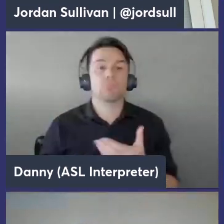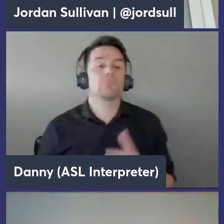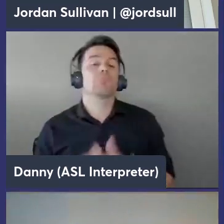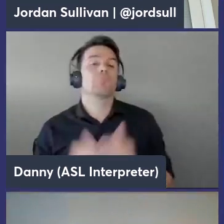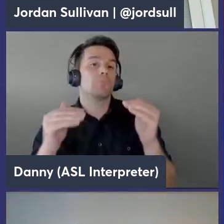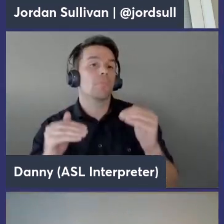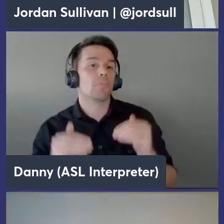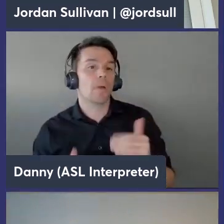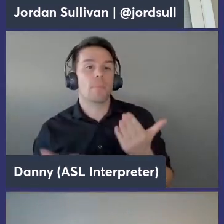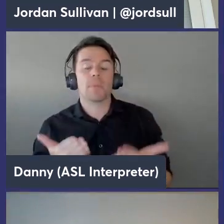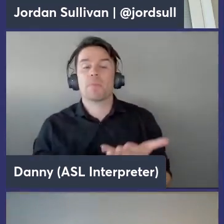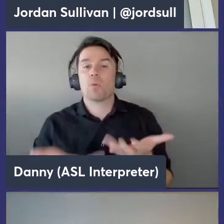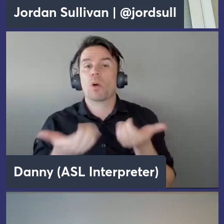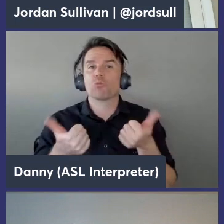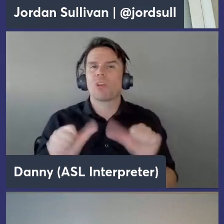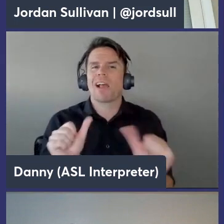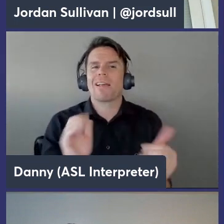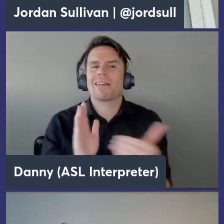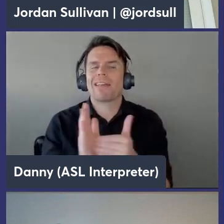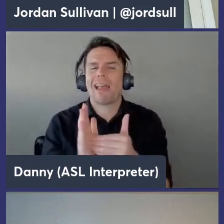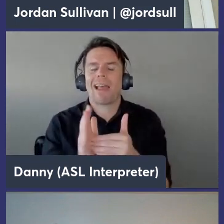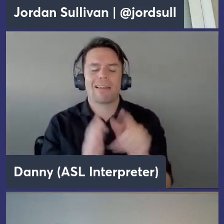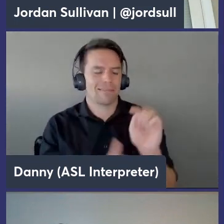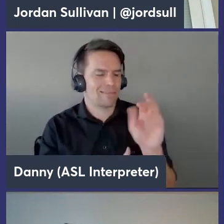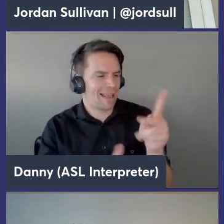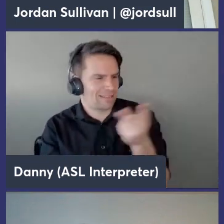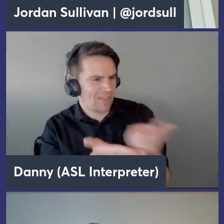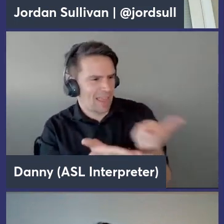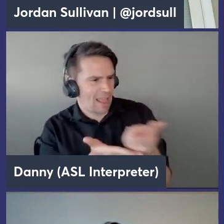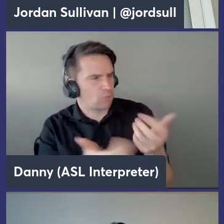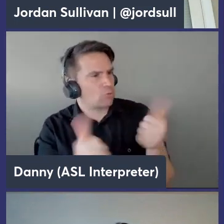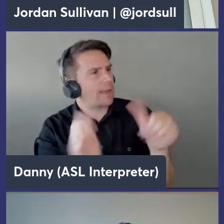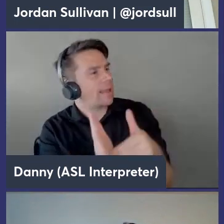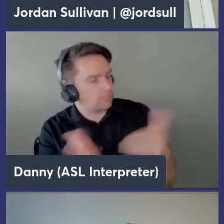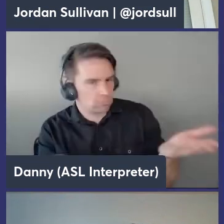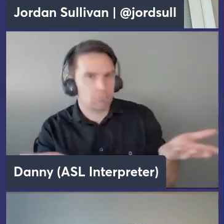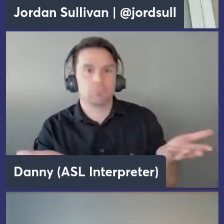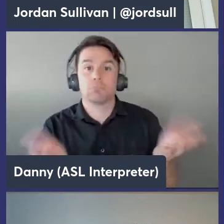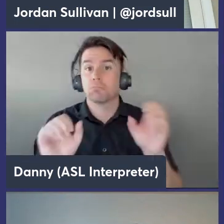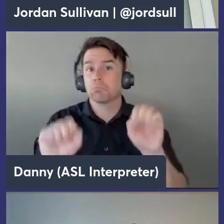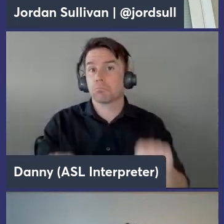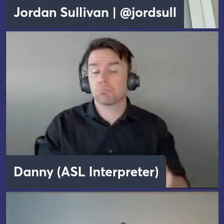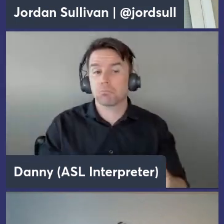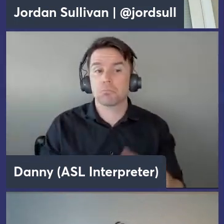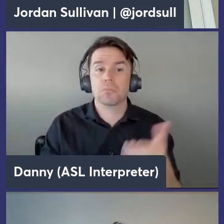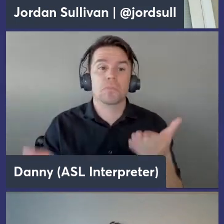you may have a downstream service that occasionally fails. You may wanna implement retry intervals,